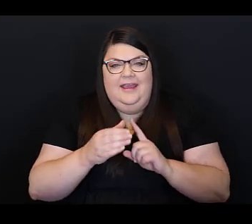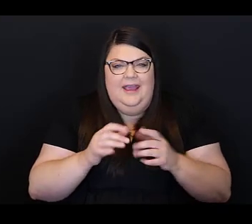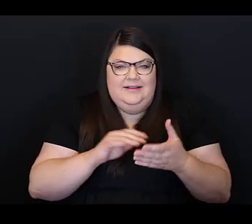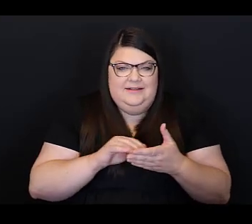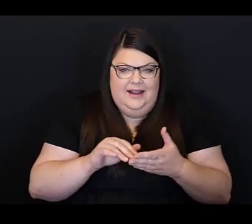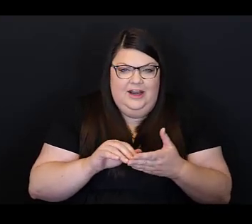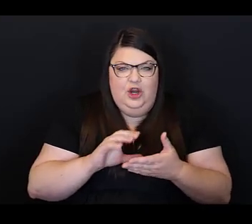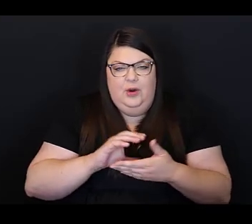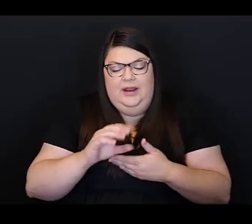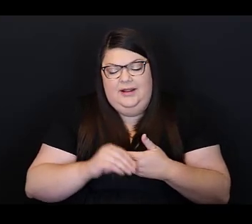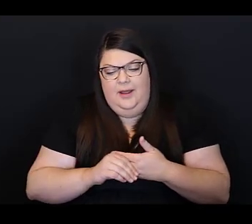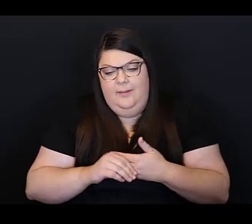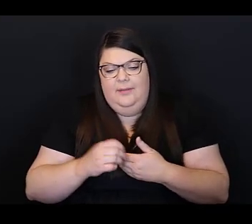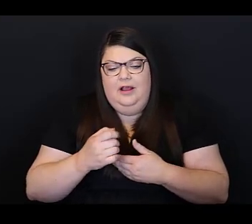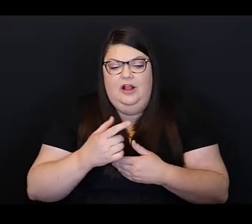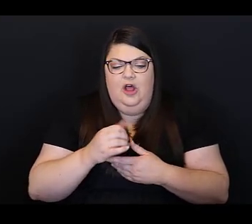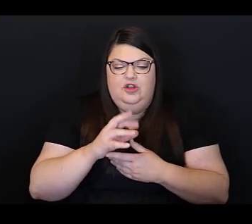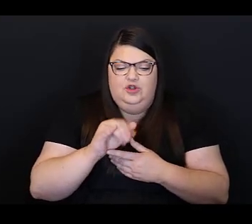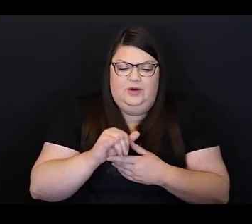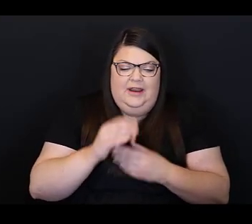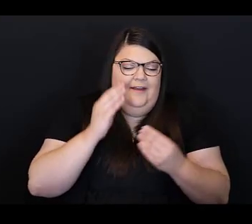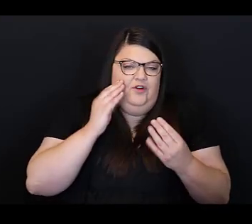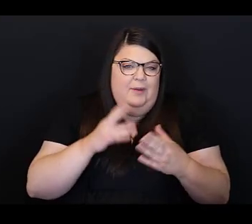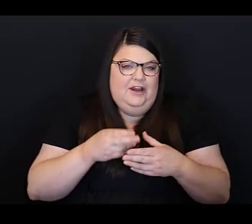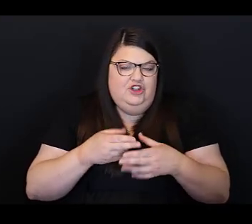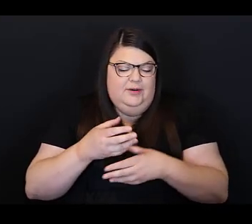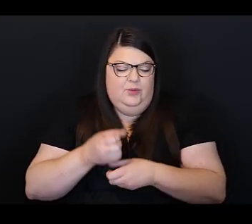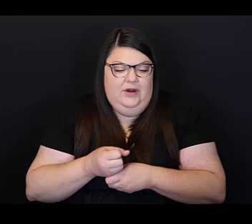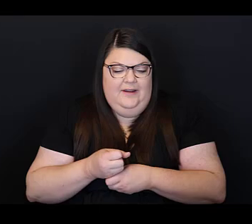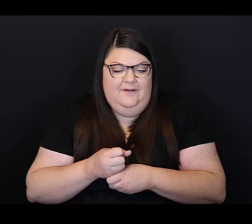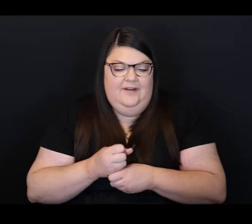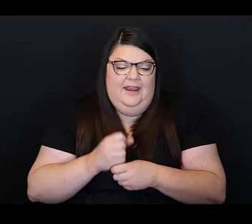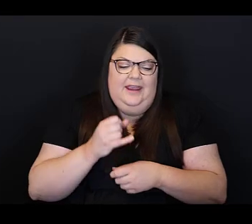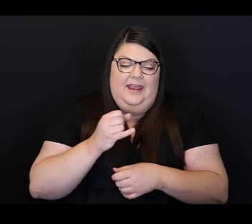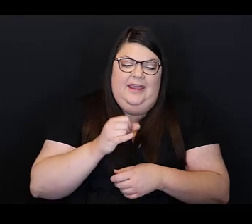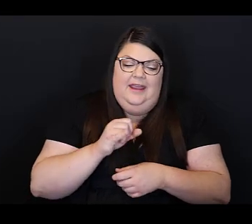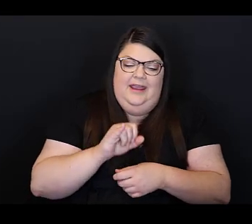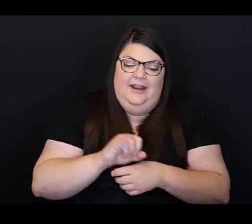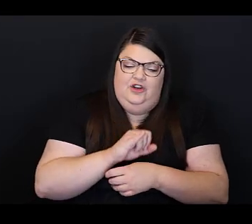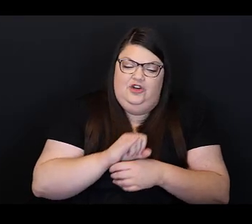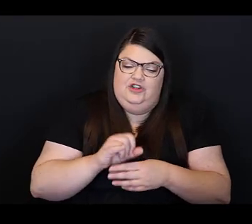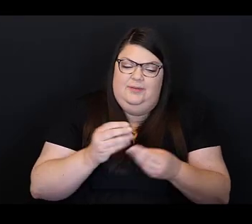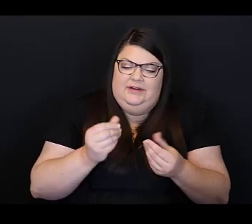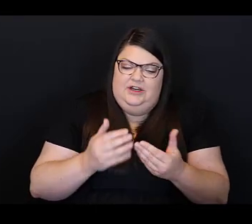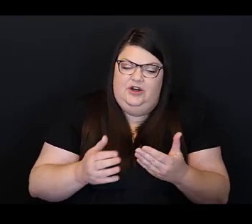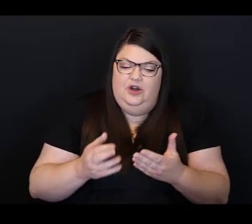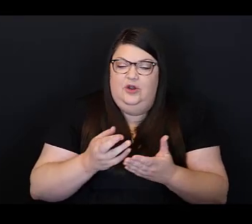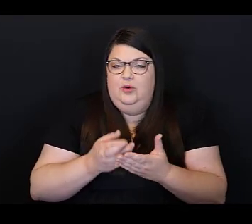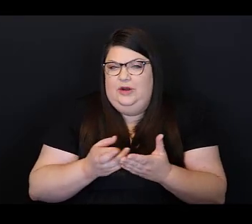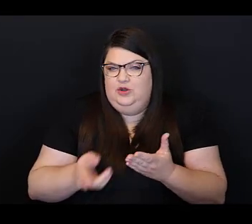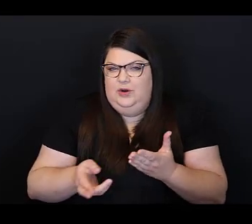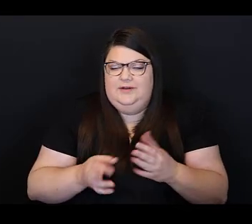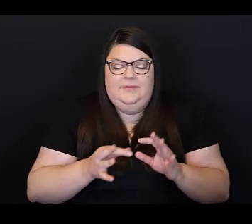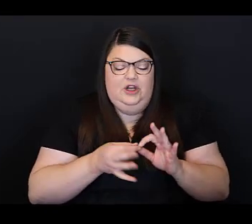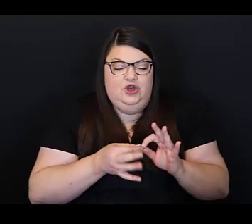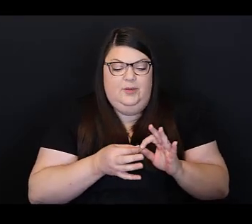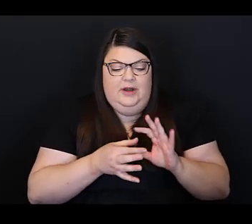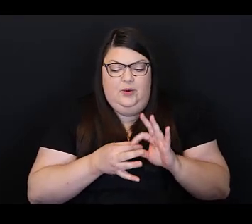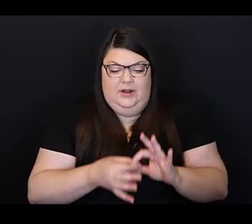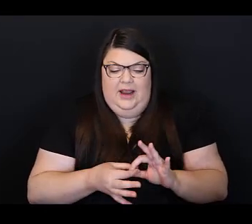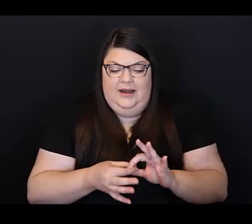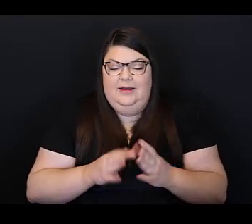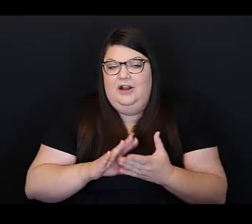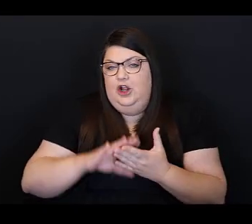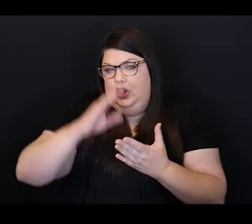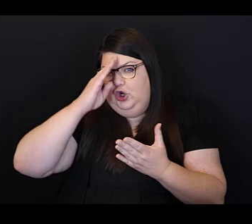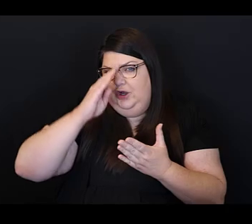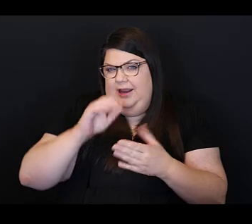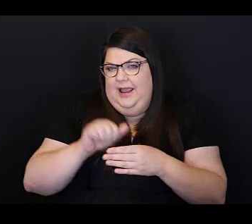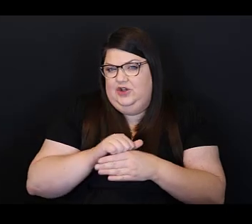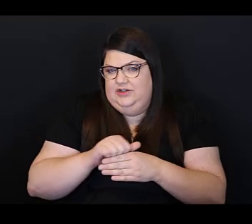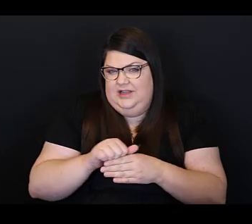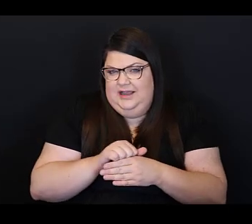glossary, information brief, internship material, resource, interpreting related, learning exercise,